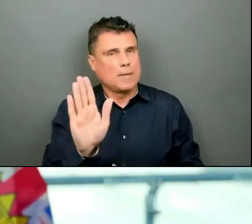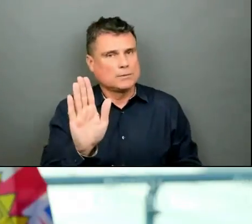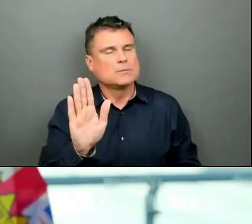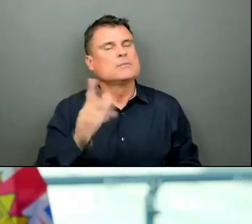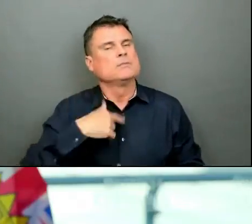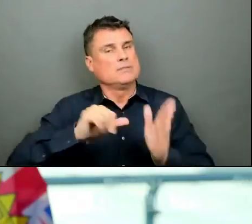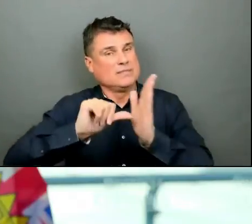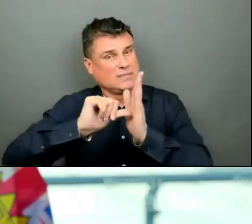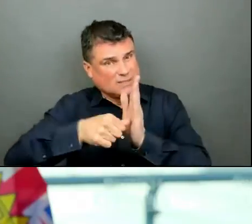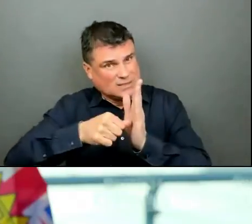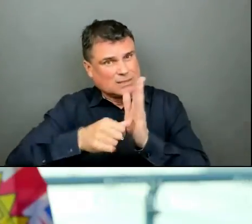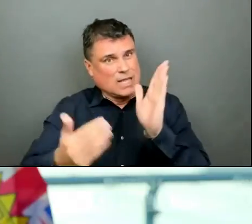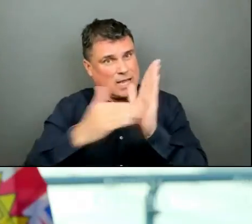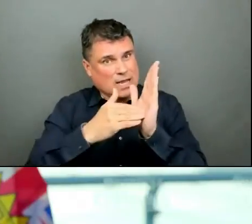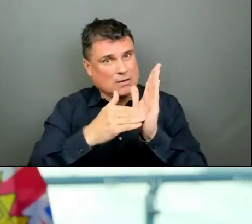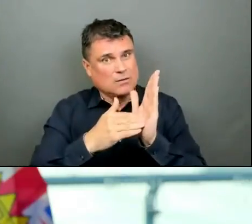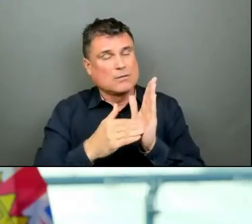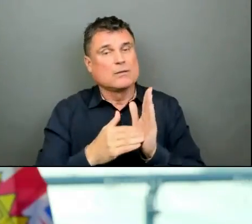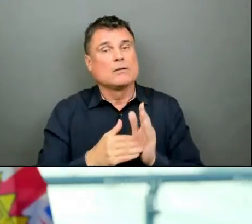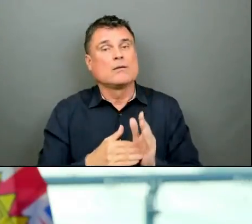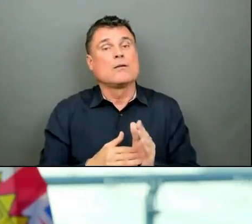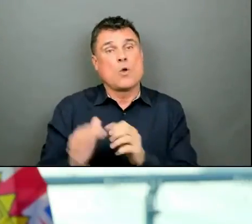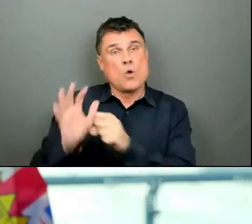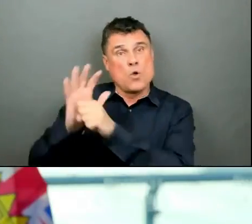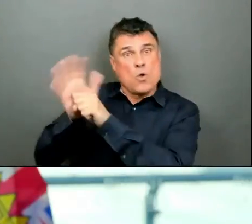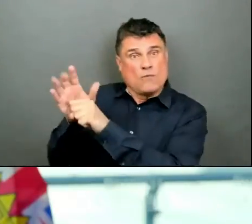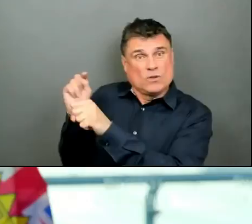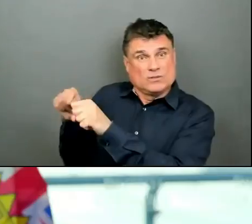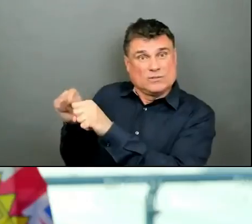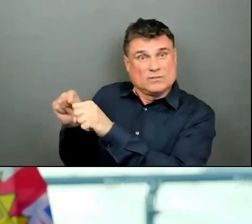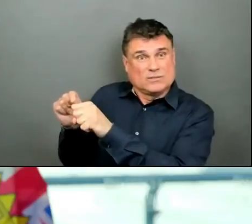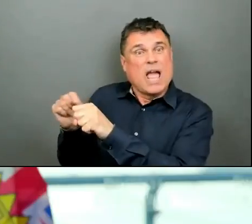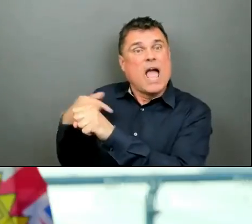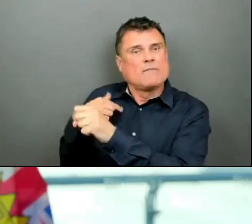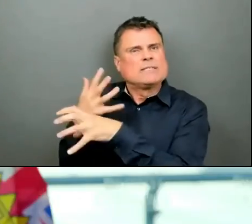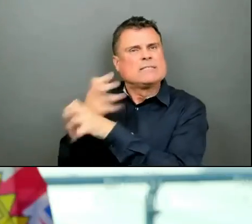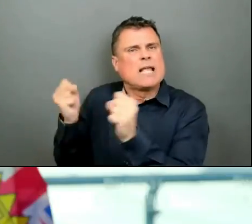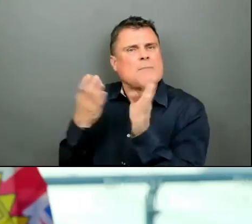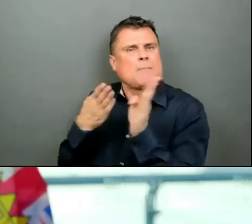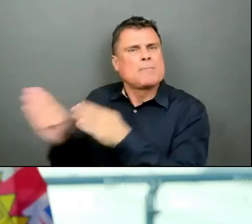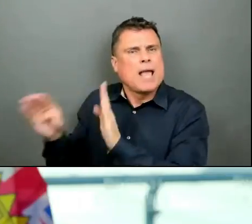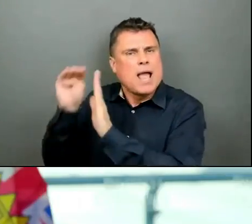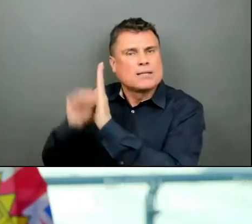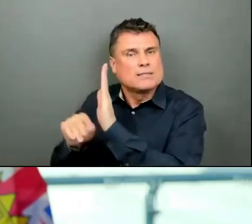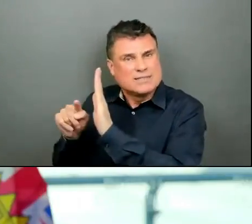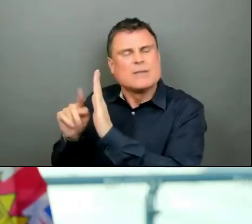I do want to say it is on top of the importance that we have of the COVID safety plans and